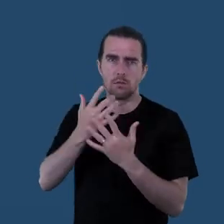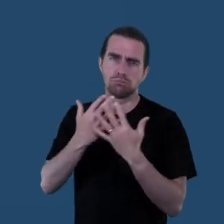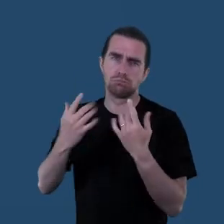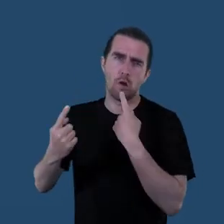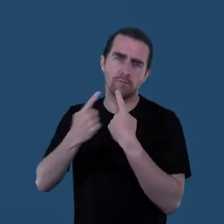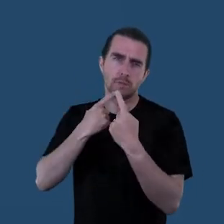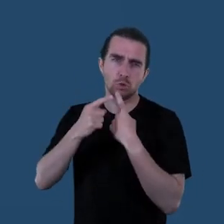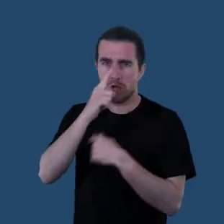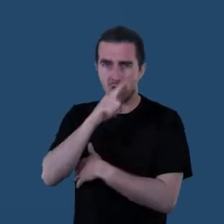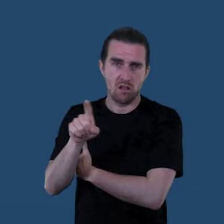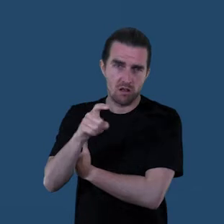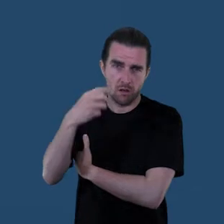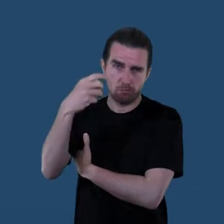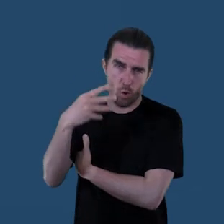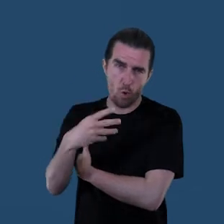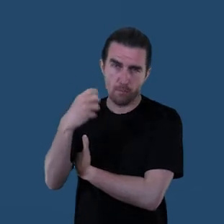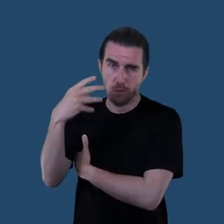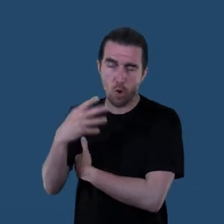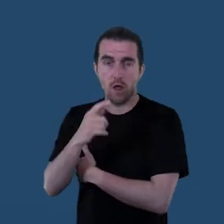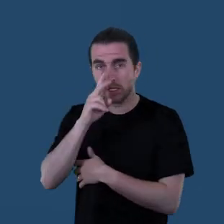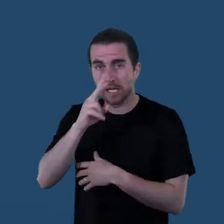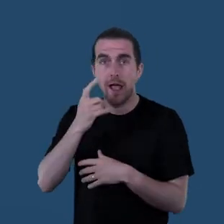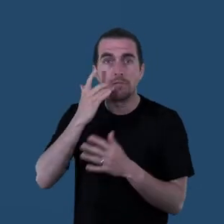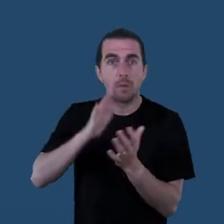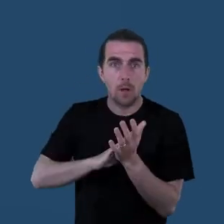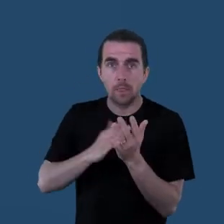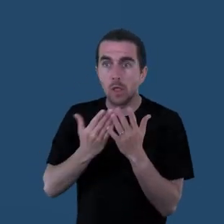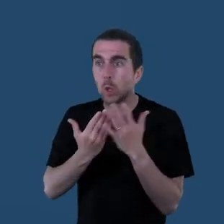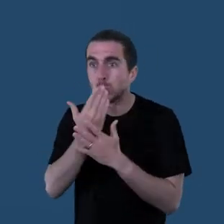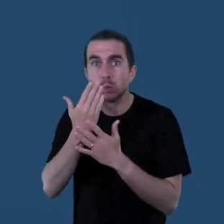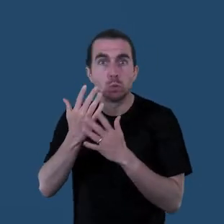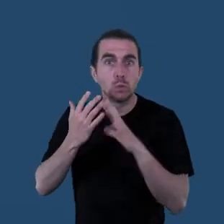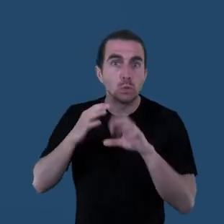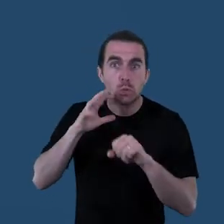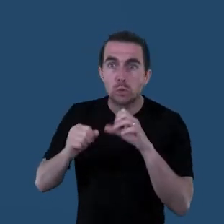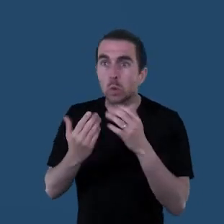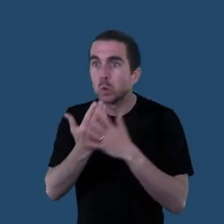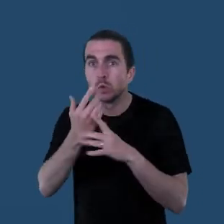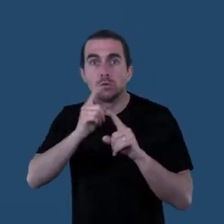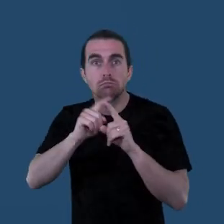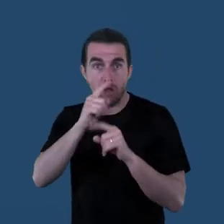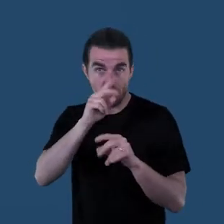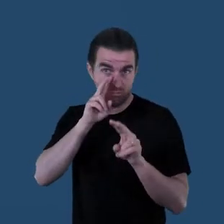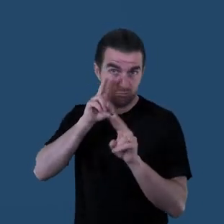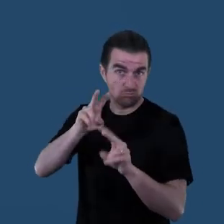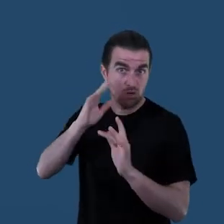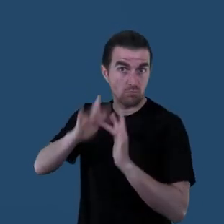And you can see month by month, new species being described. It's incredible. Brilliant.